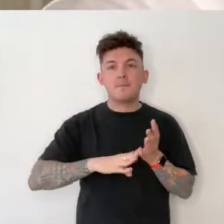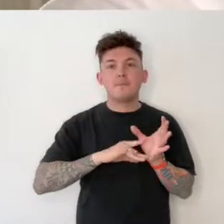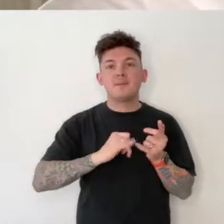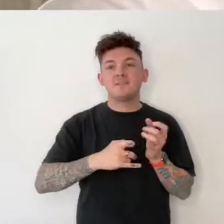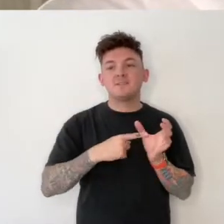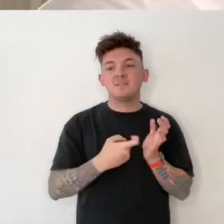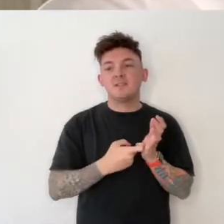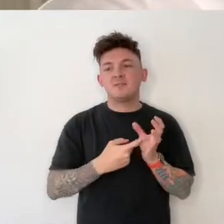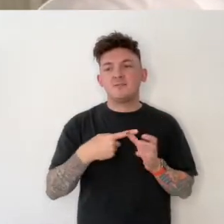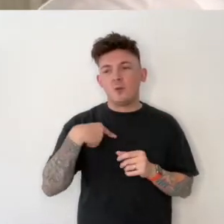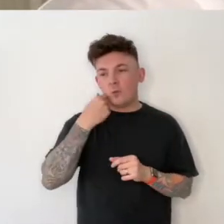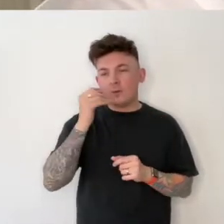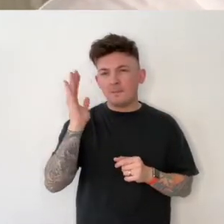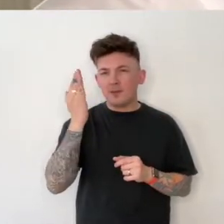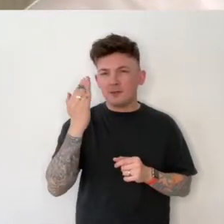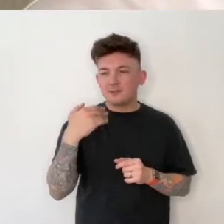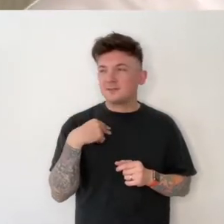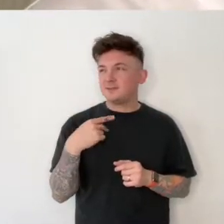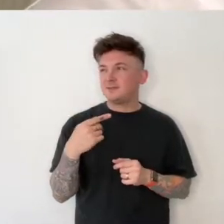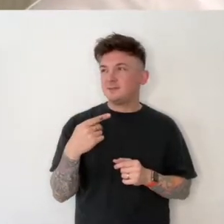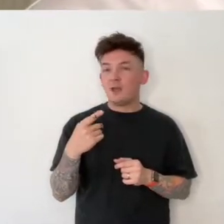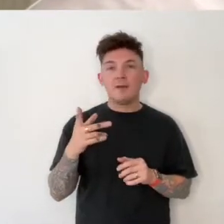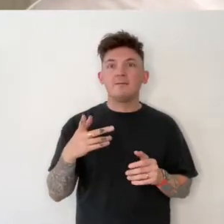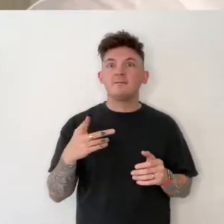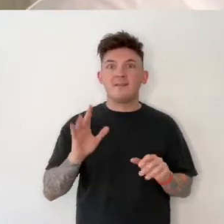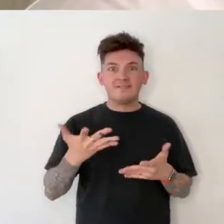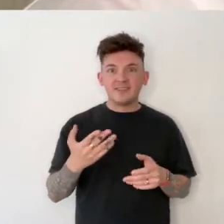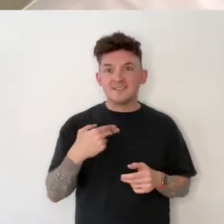i'm looking in the mirror and something 'you did not put your mascara on!'. i could use